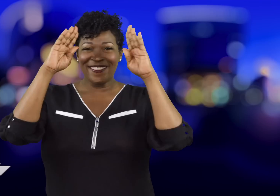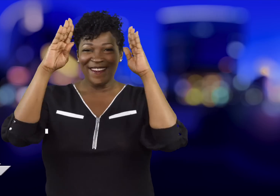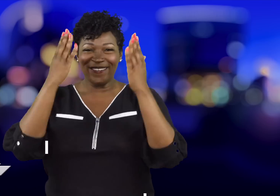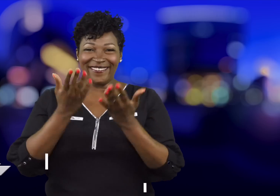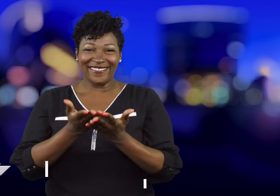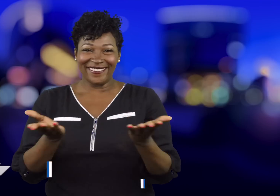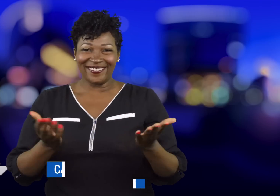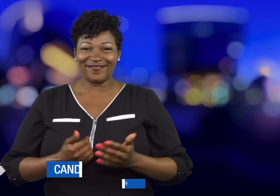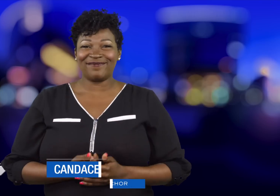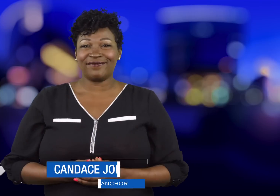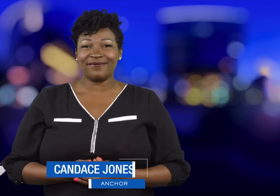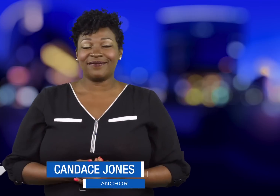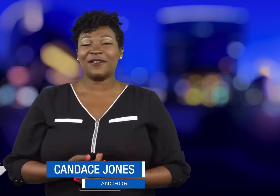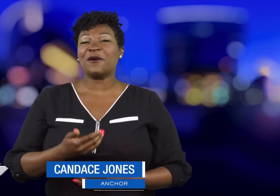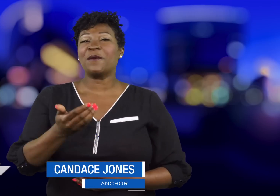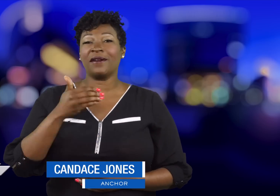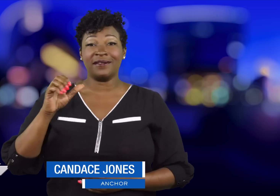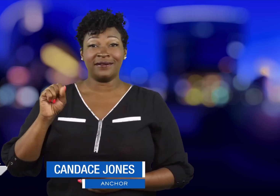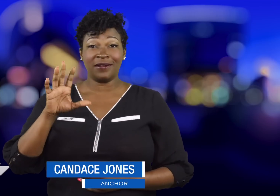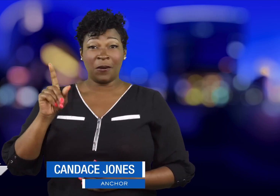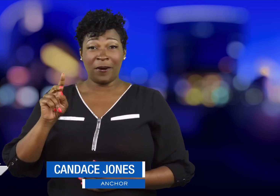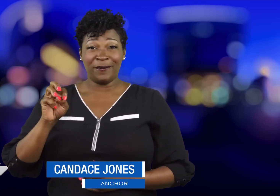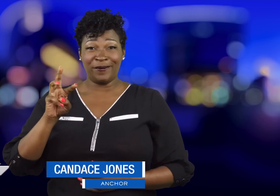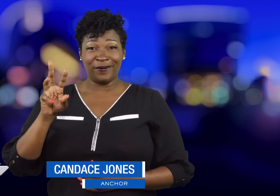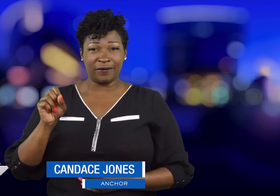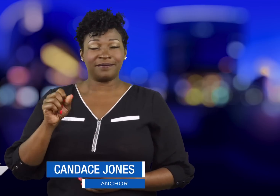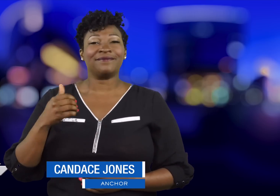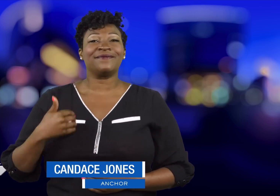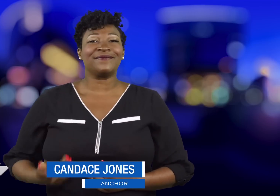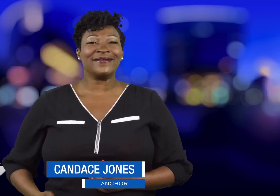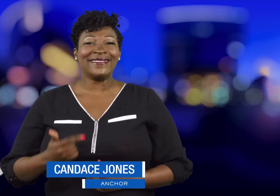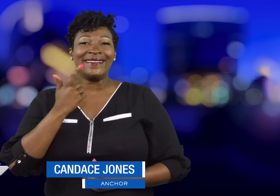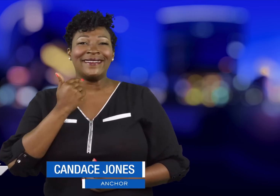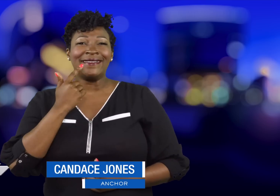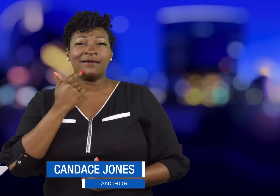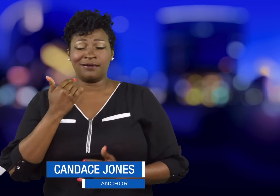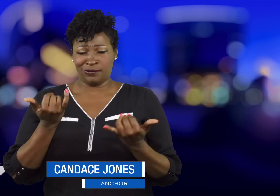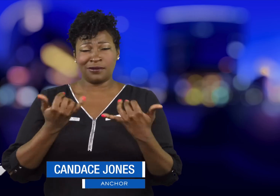Hello everyone. Welcome to Sign1News. I'm Candace Jones.